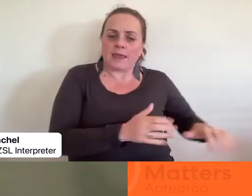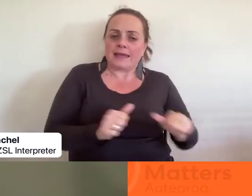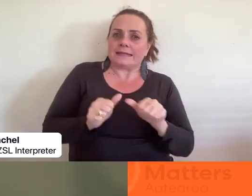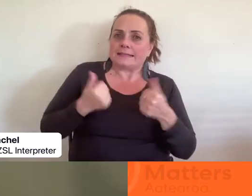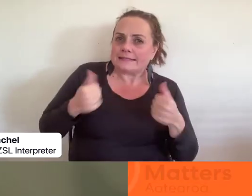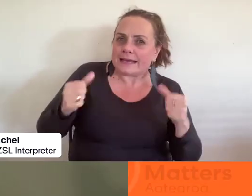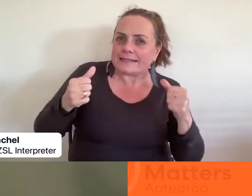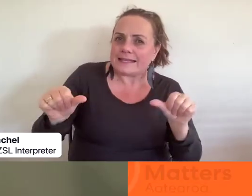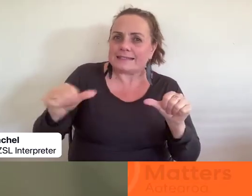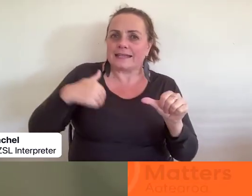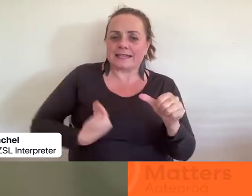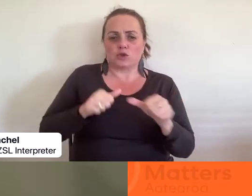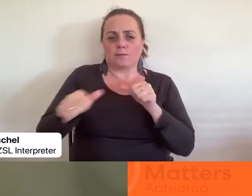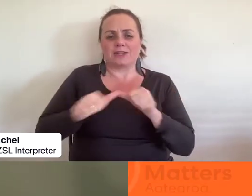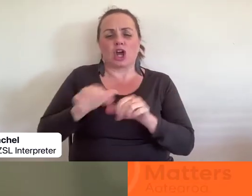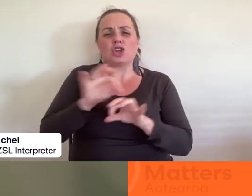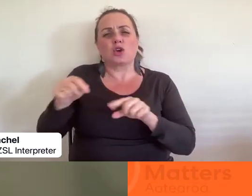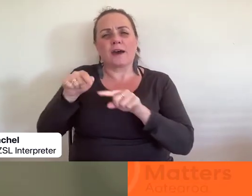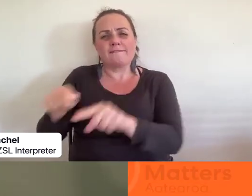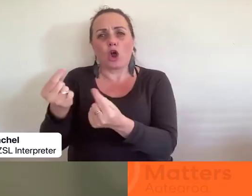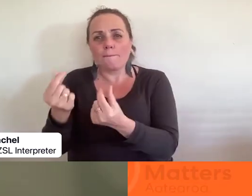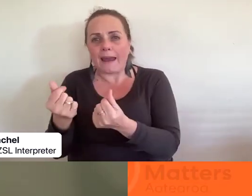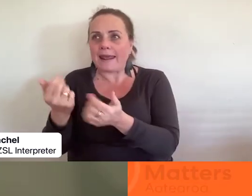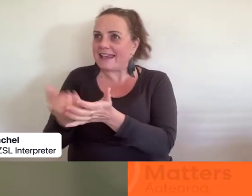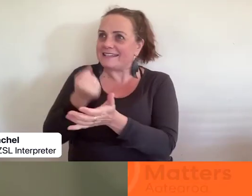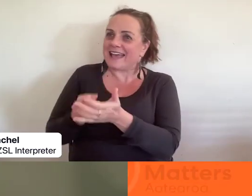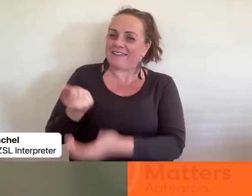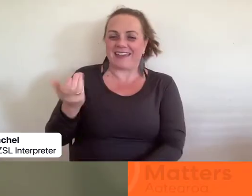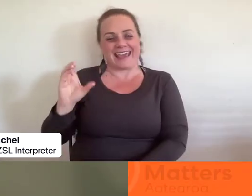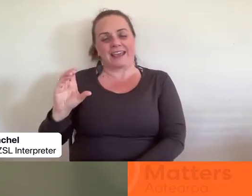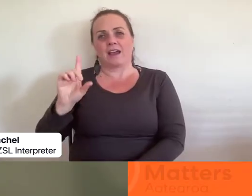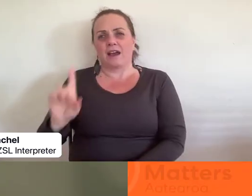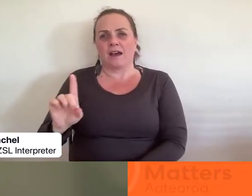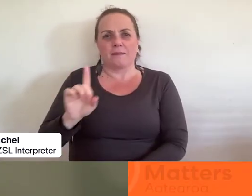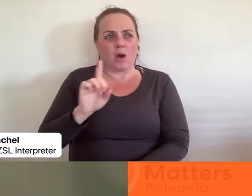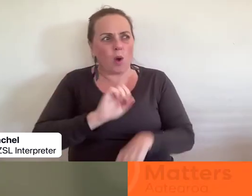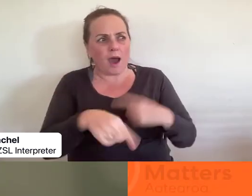the State saved $3 billion. Yes, but Johnny got left in the bath for four hours because they only